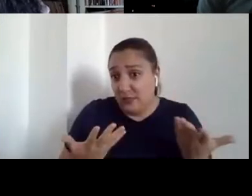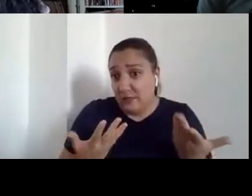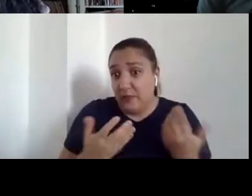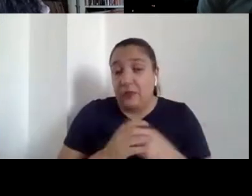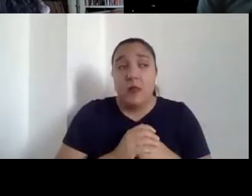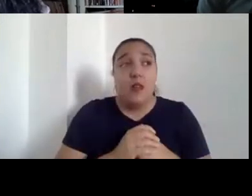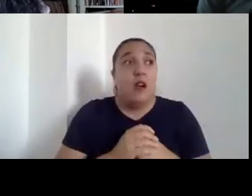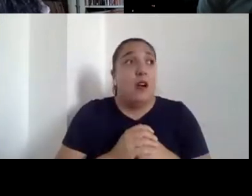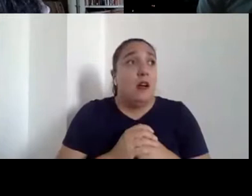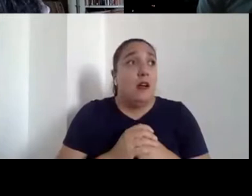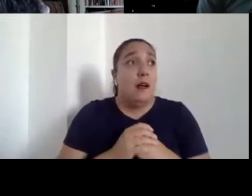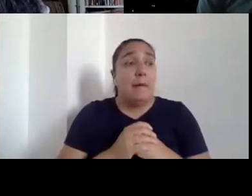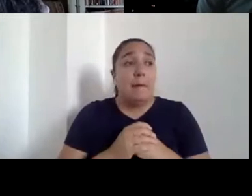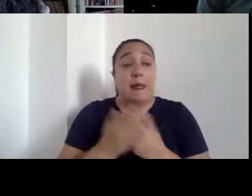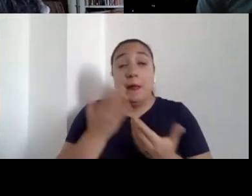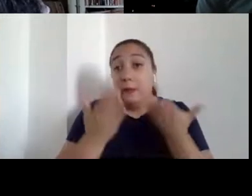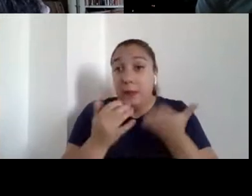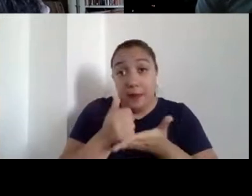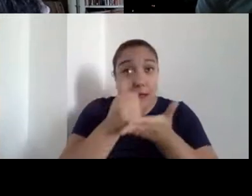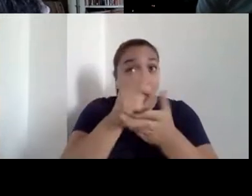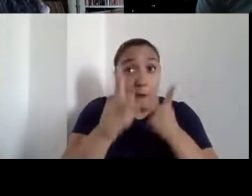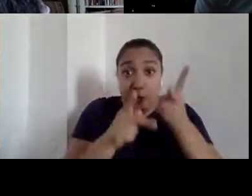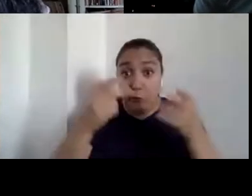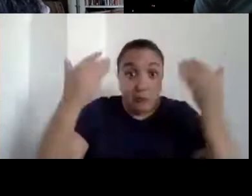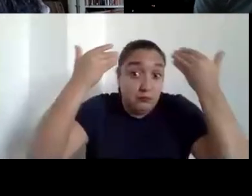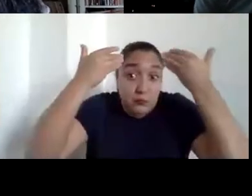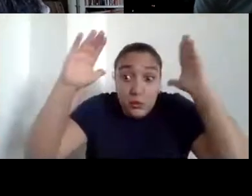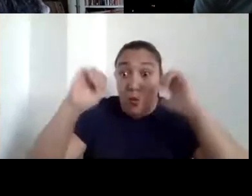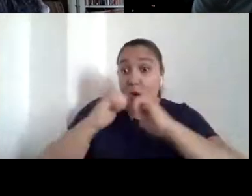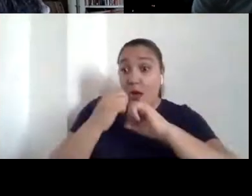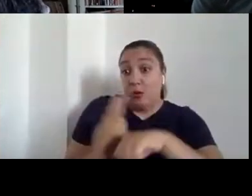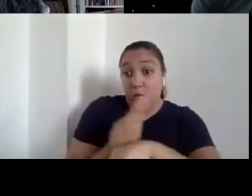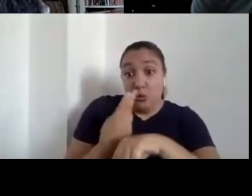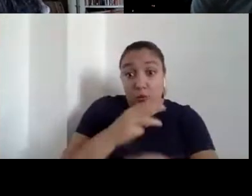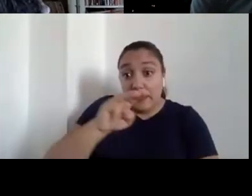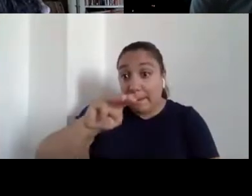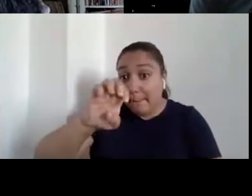how to use media and I think in our local community,